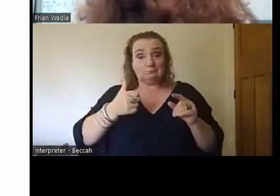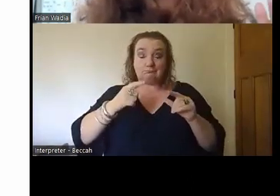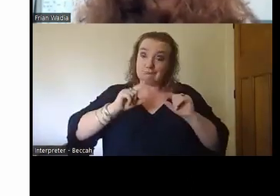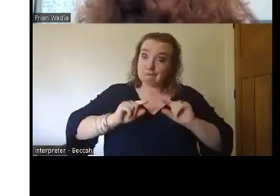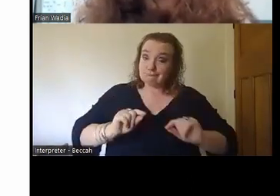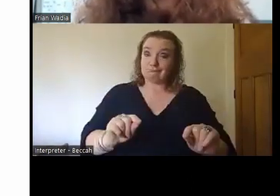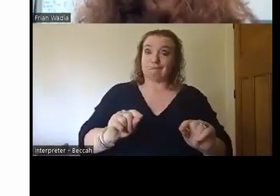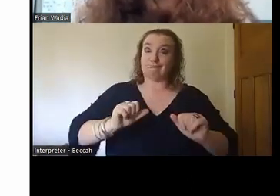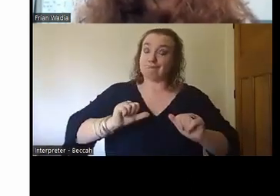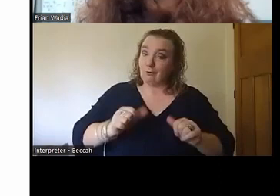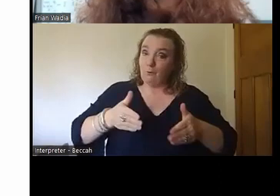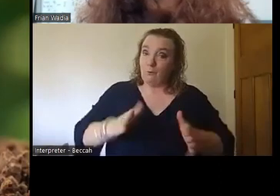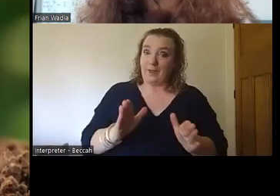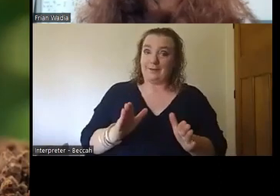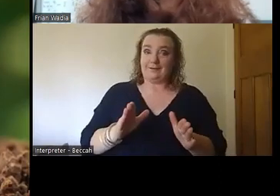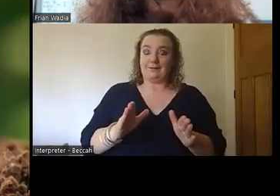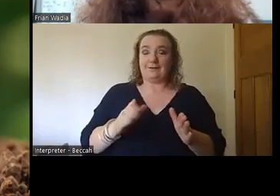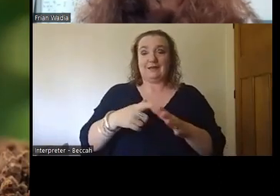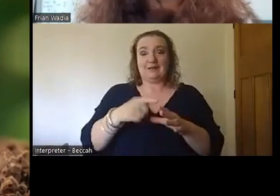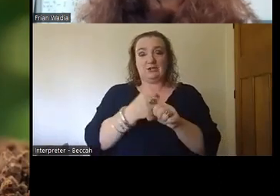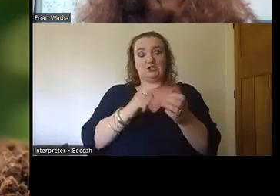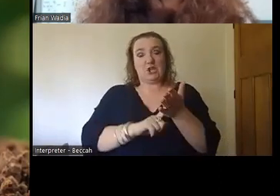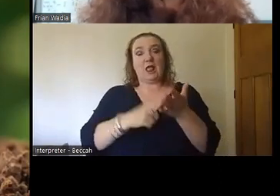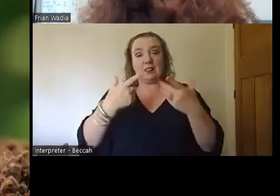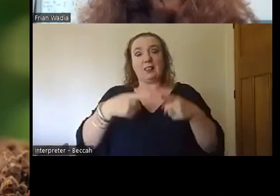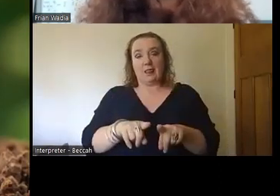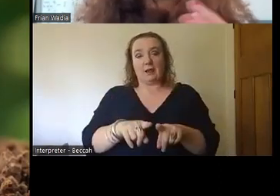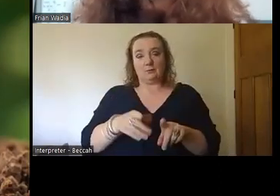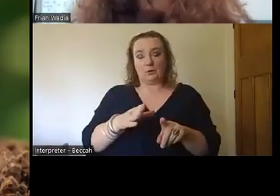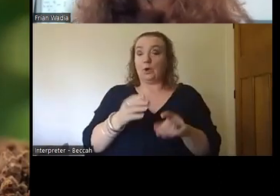and the EGL aligned practise. So, lots of questions.